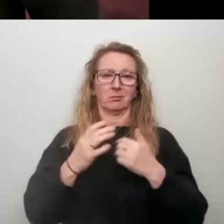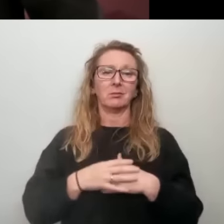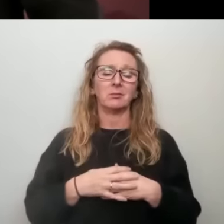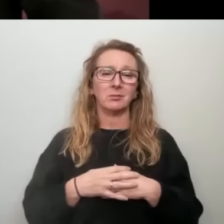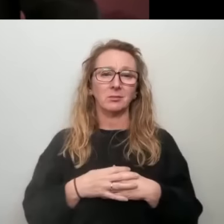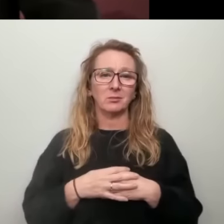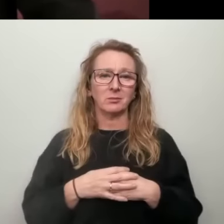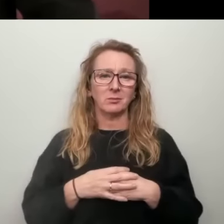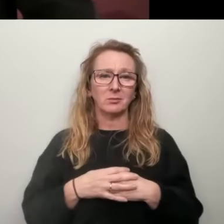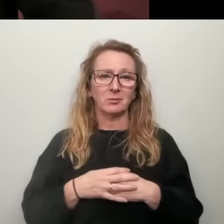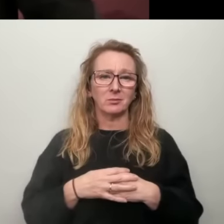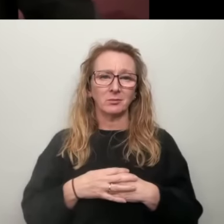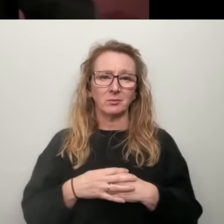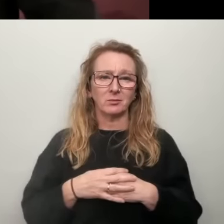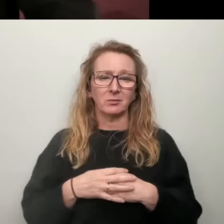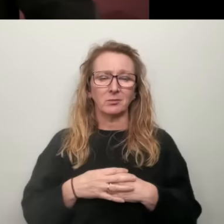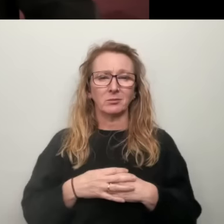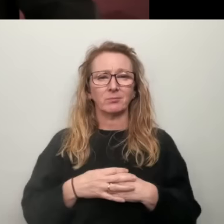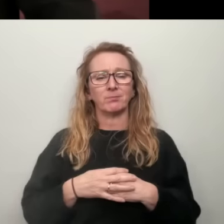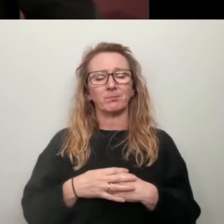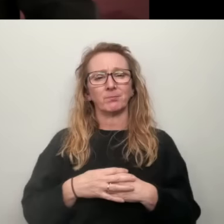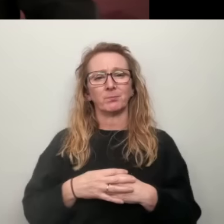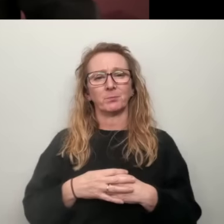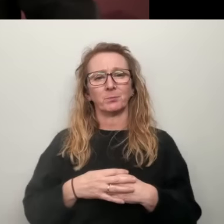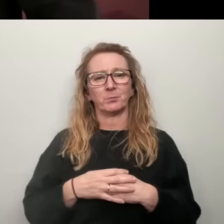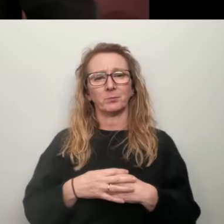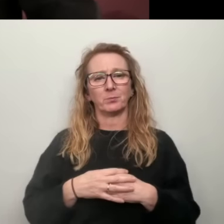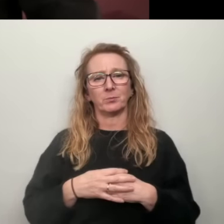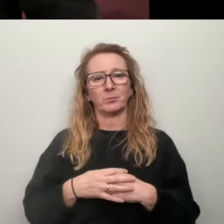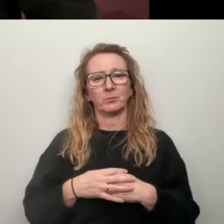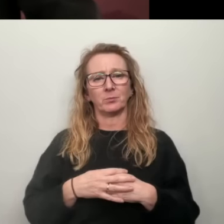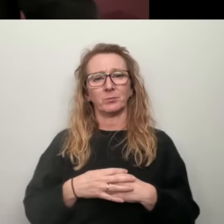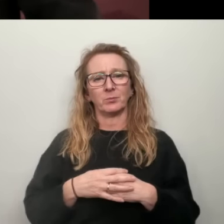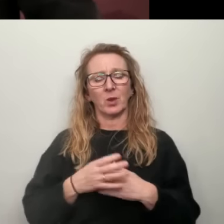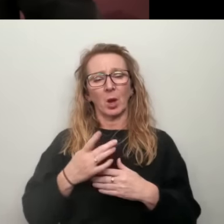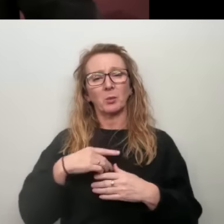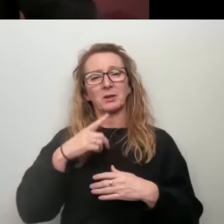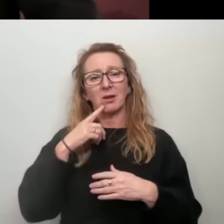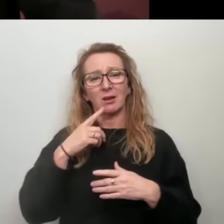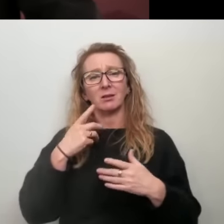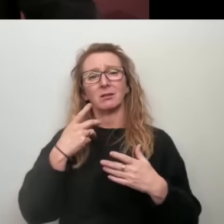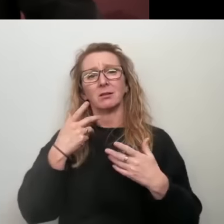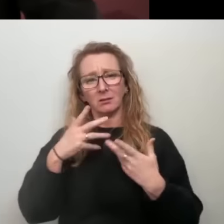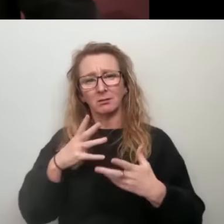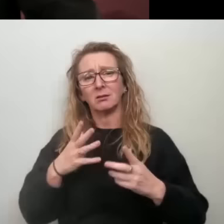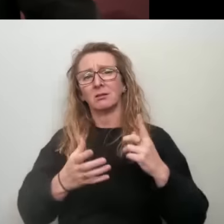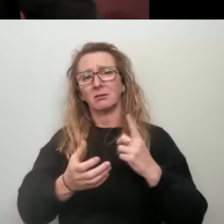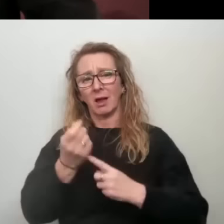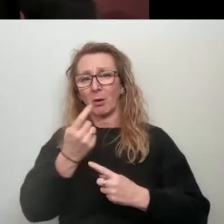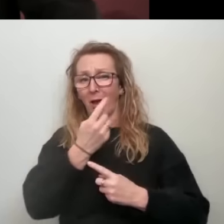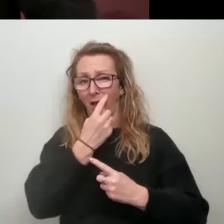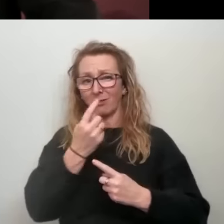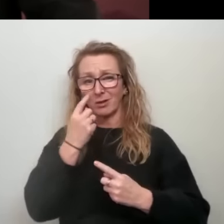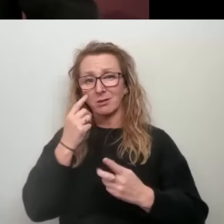I would say that there's tantalizing evidence of other bridges being constructed out of iron.